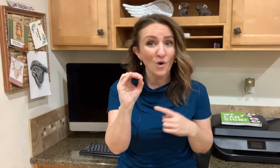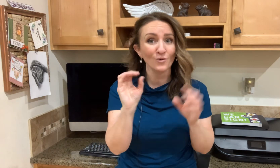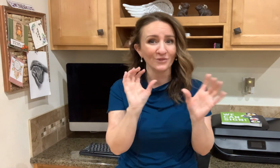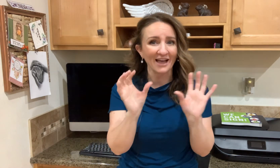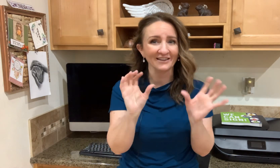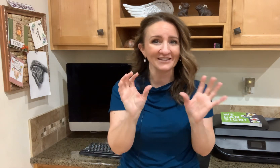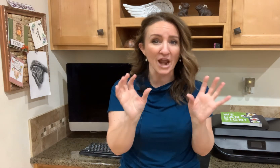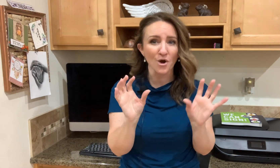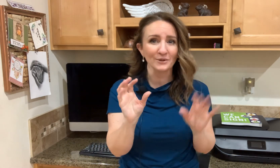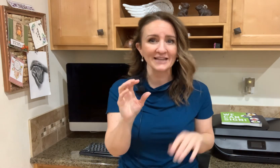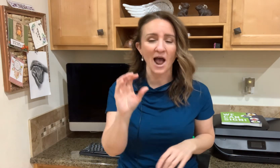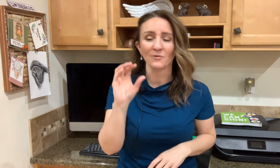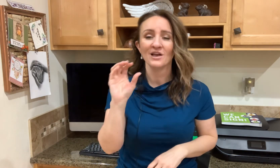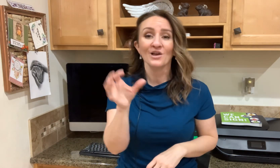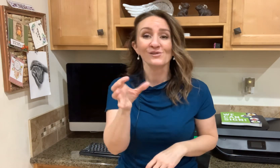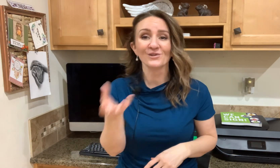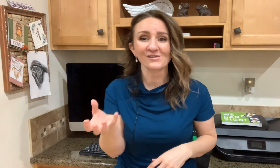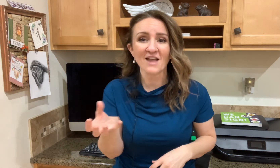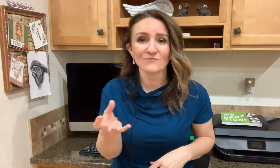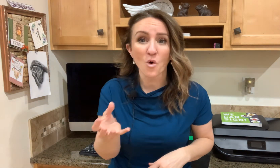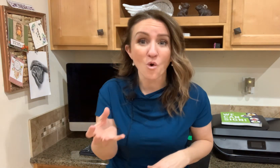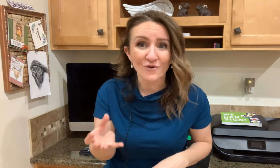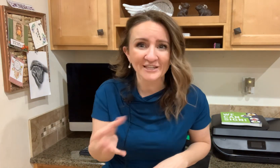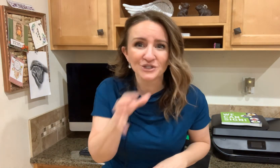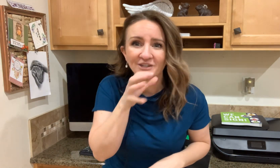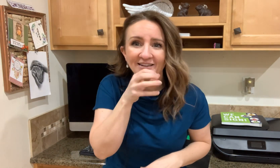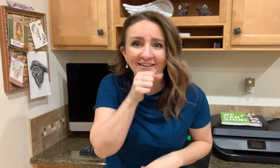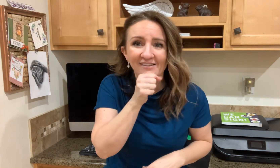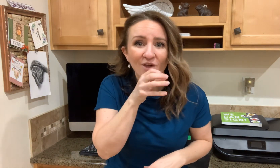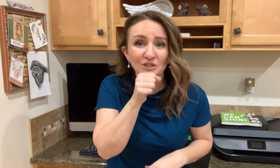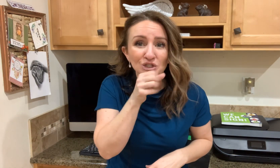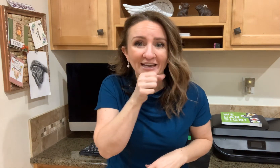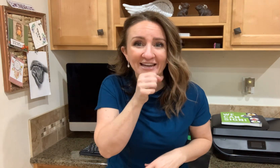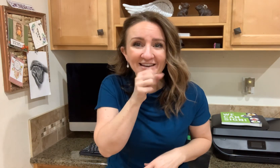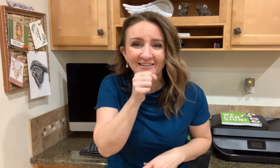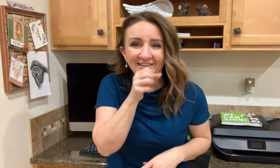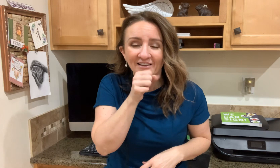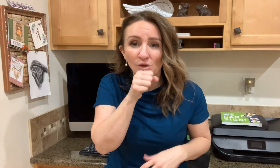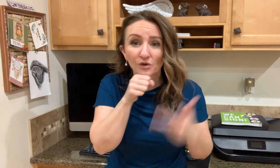that could narrow it down, so the sign for orange is on the chin.. There's